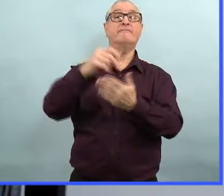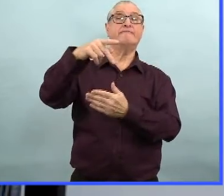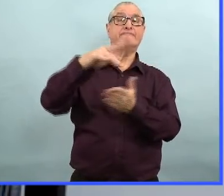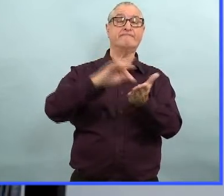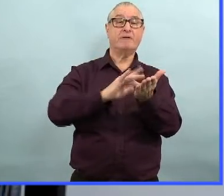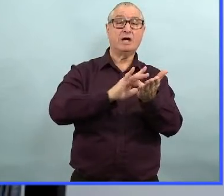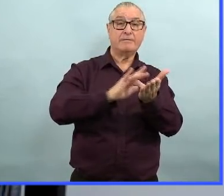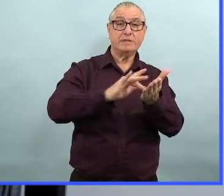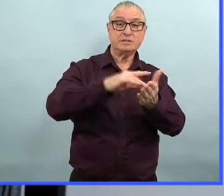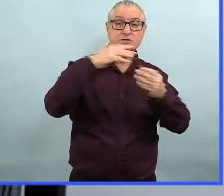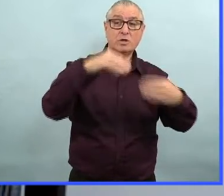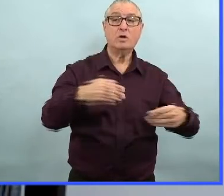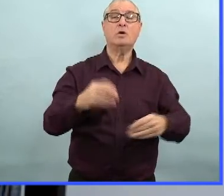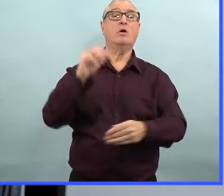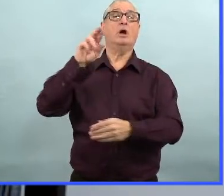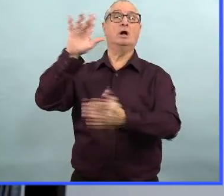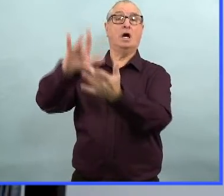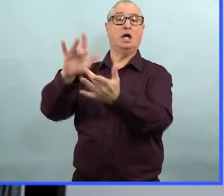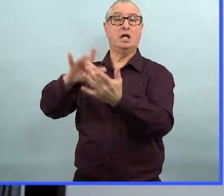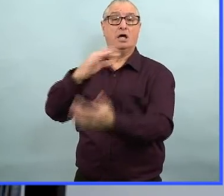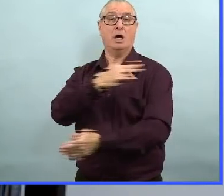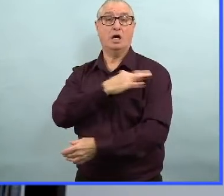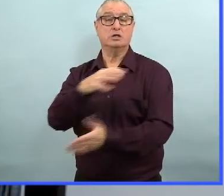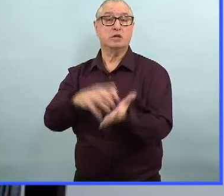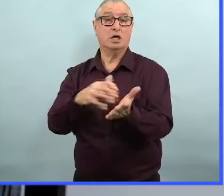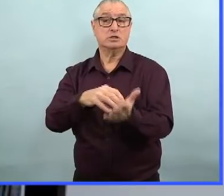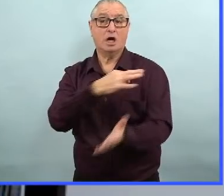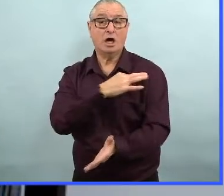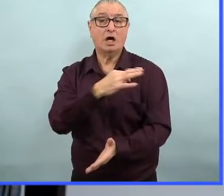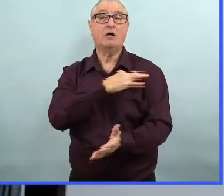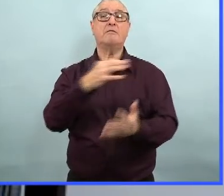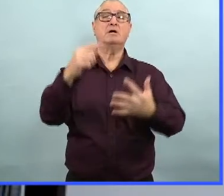children must be five years old at the time the appointment for the first dose is booked